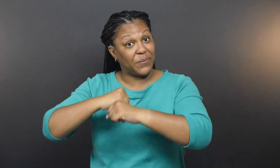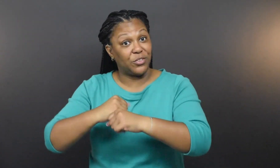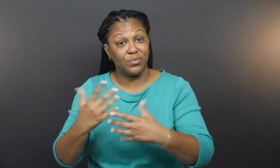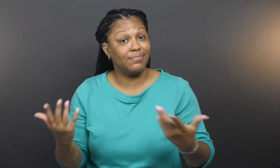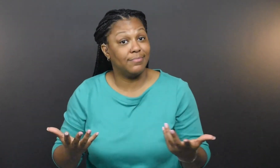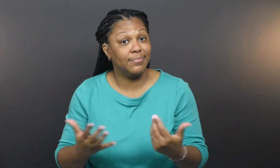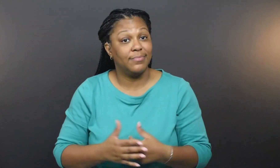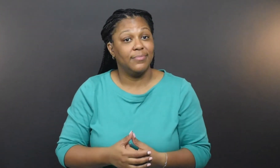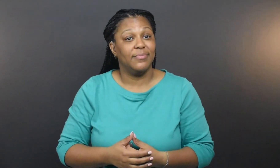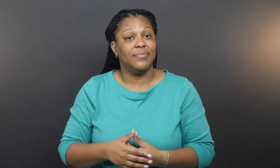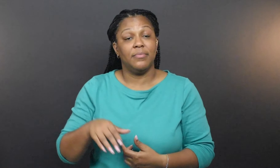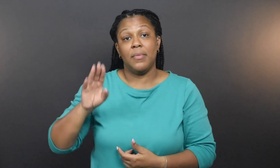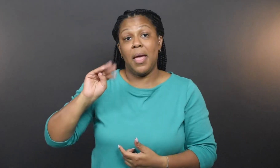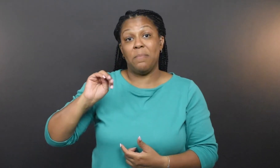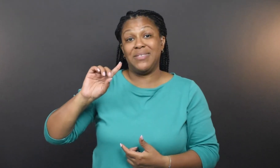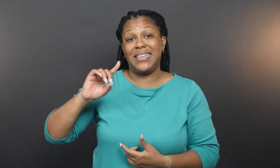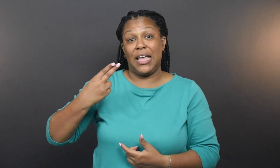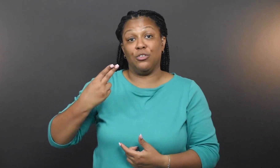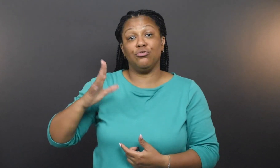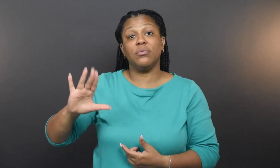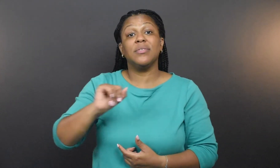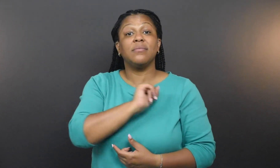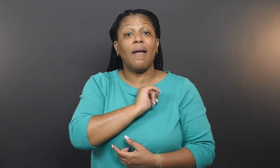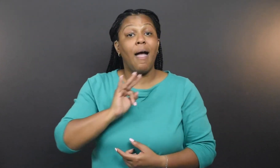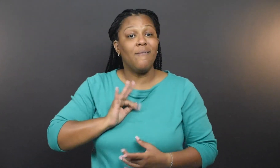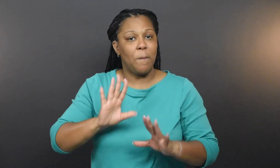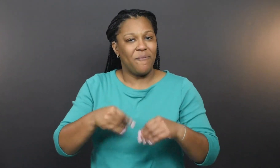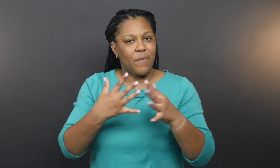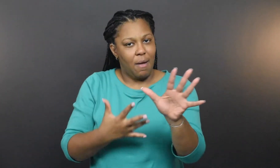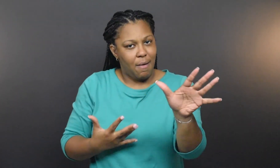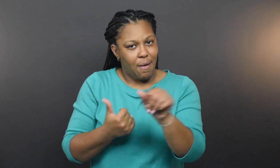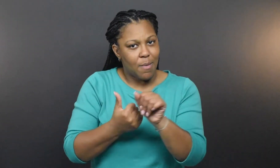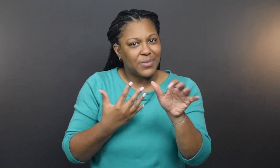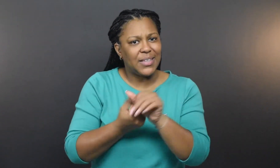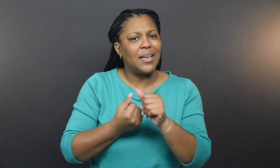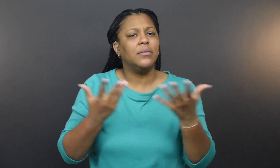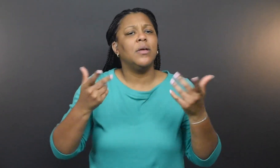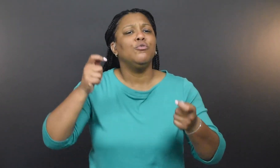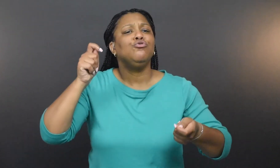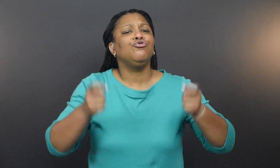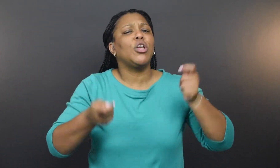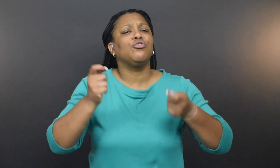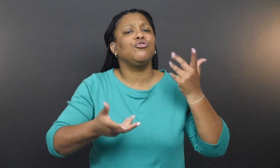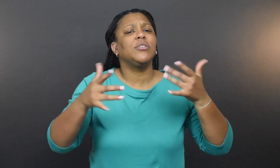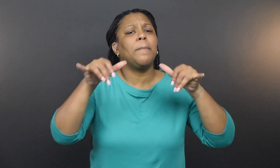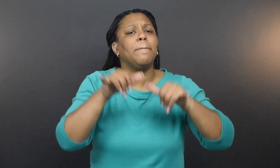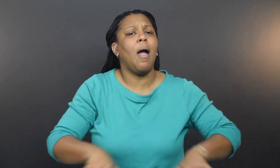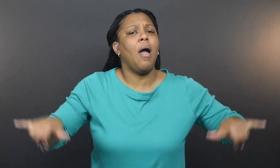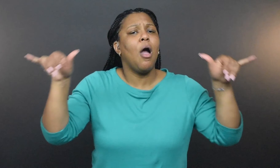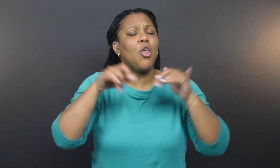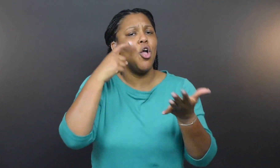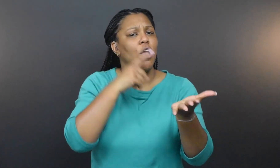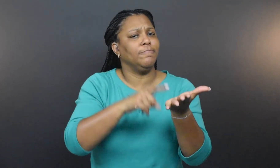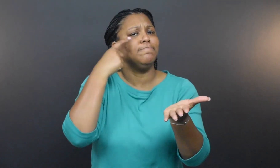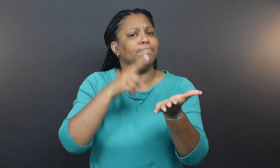• MDH staff provide updates on changing patterns of vectorborne disease risk to the public and